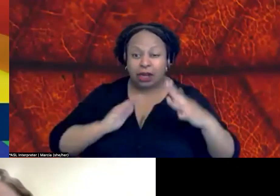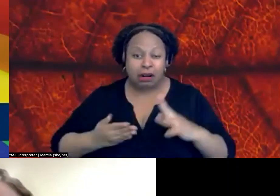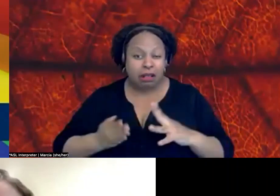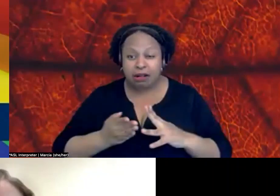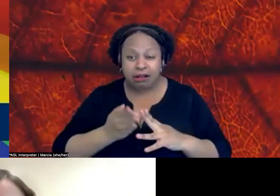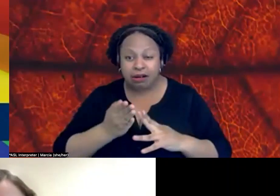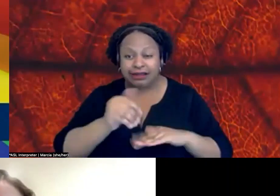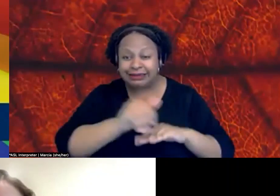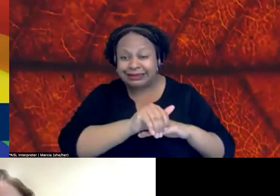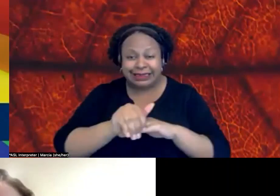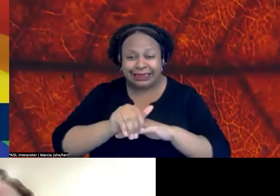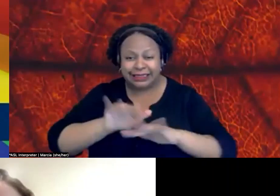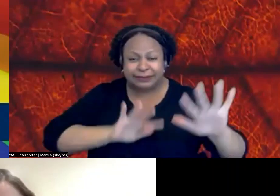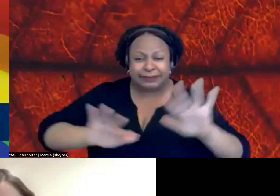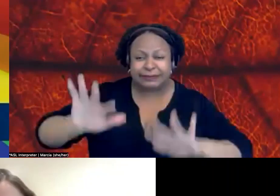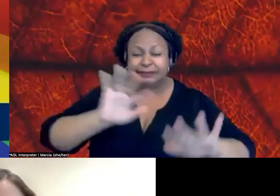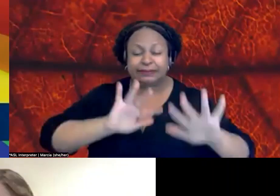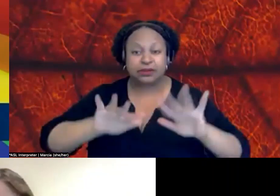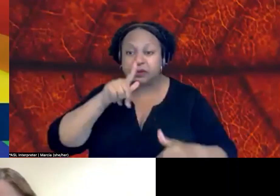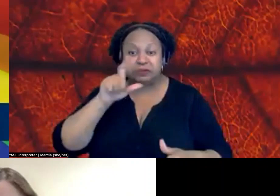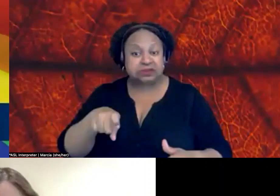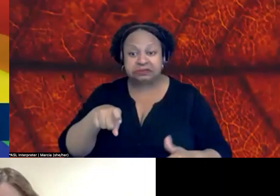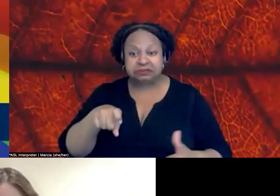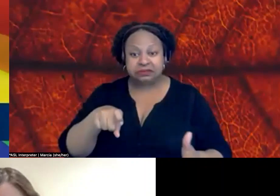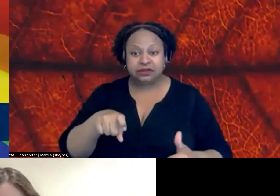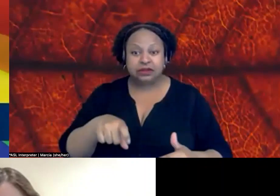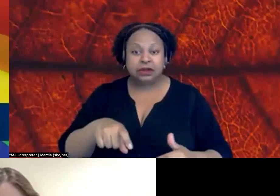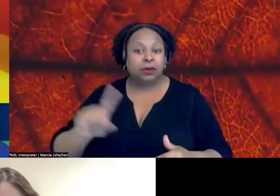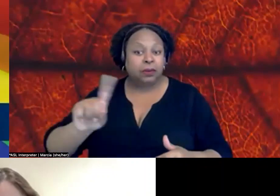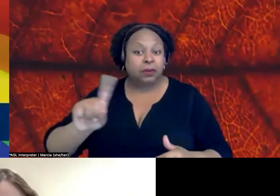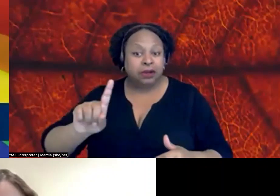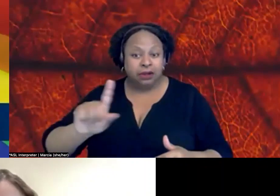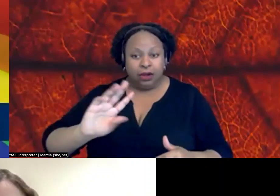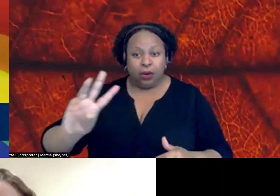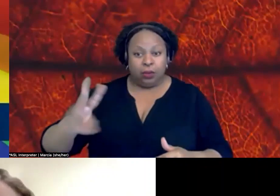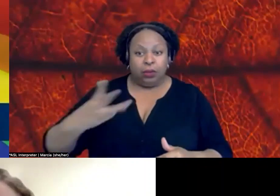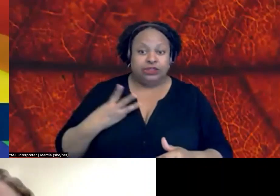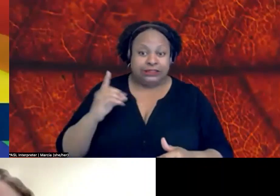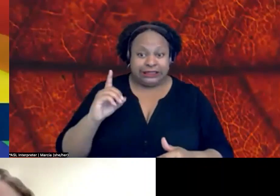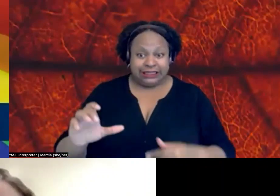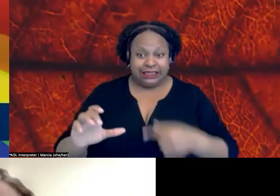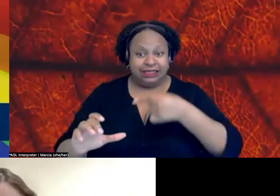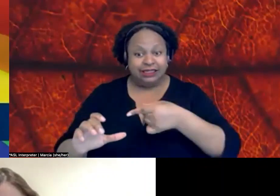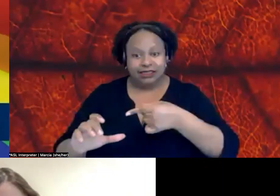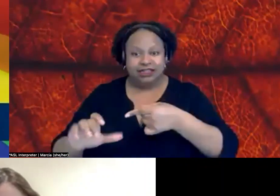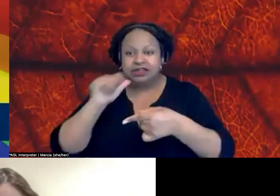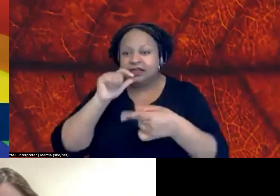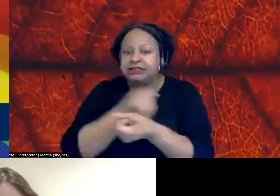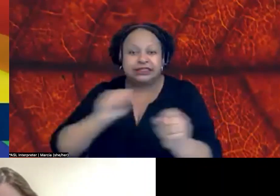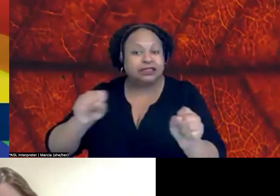especially in the Washington DC area, which isn't exactly the safest area to be in at night.